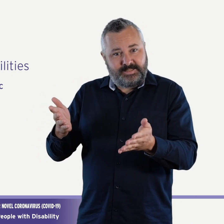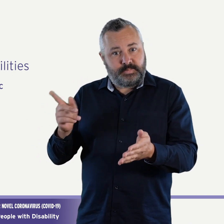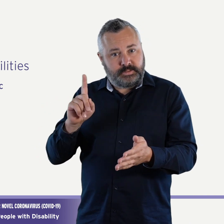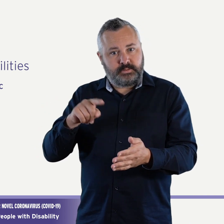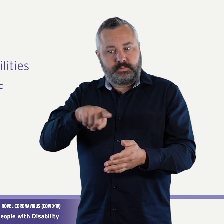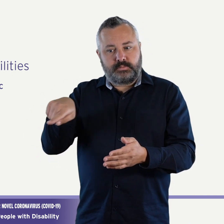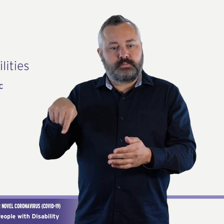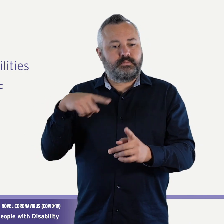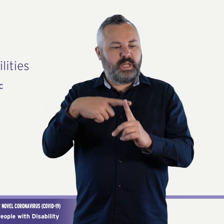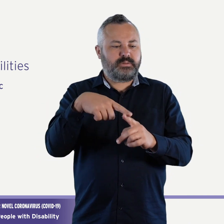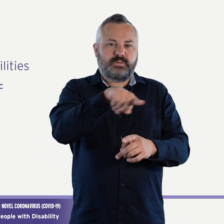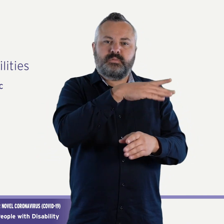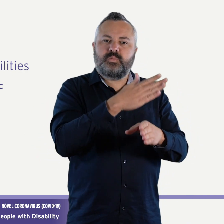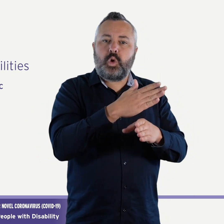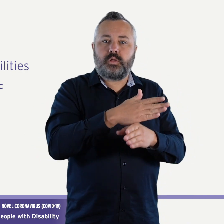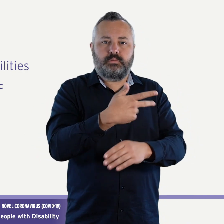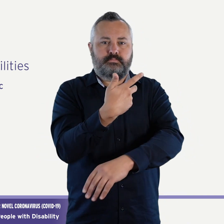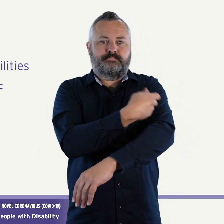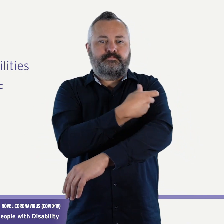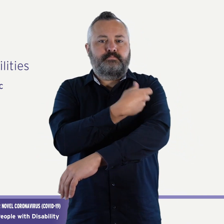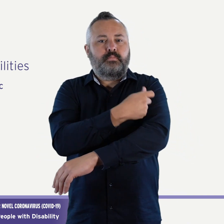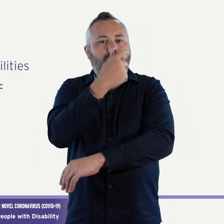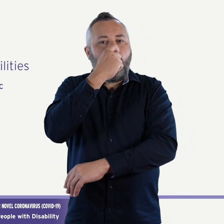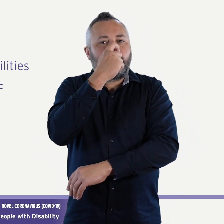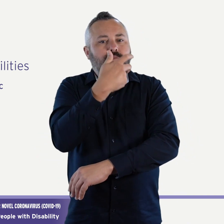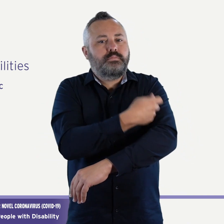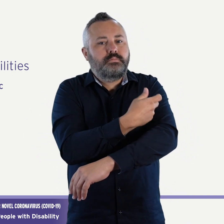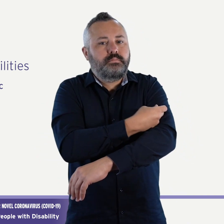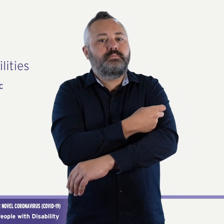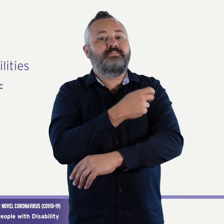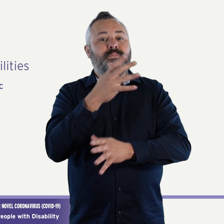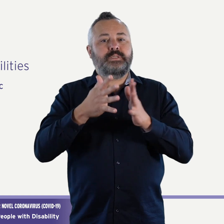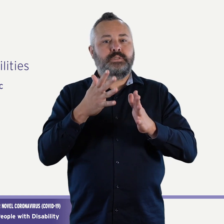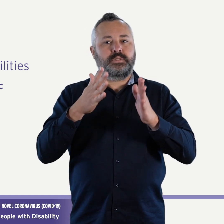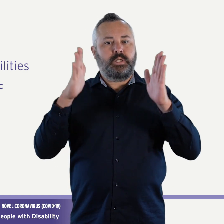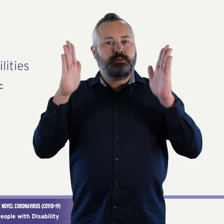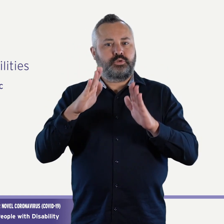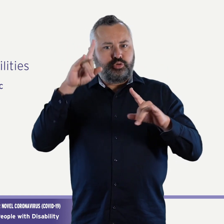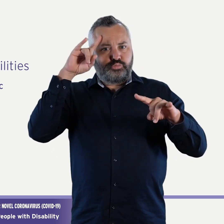diagnosis/causes of outbreaks, influenza and pneumococcal vaccination should be promoted